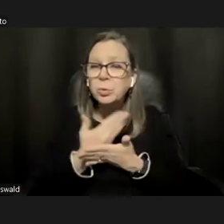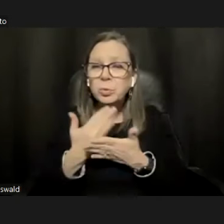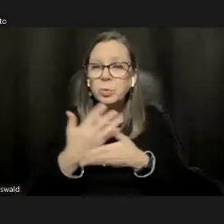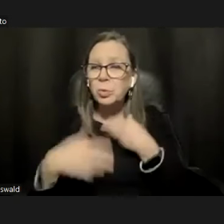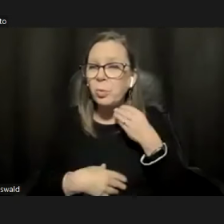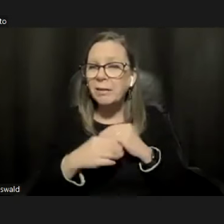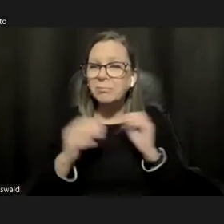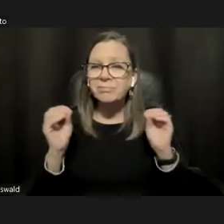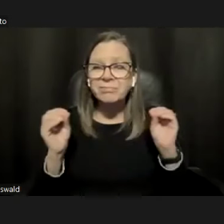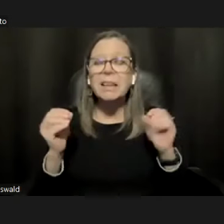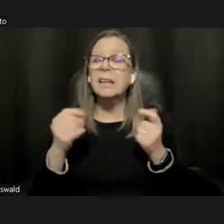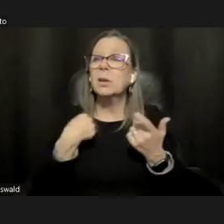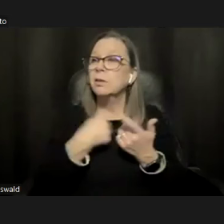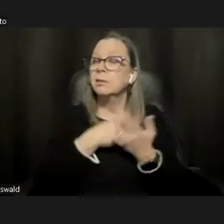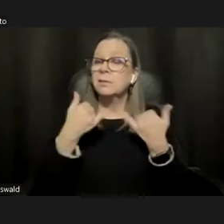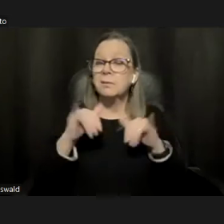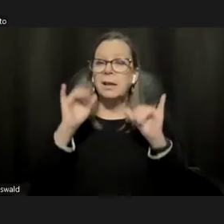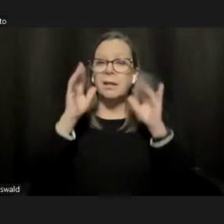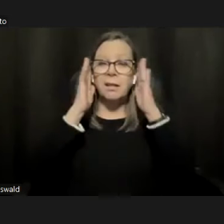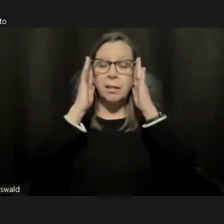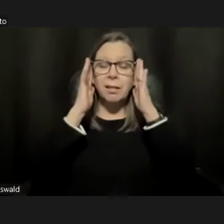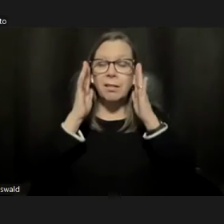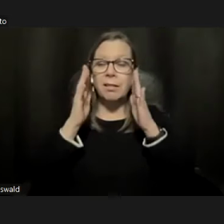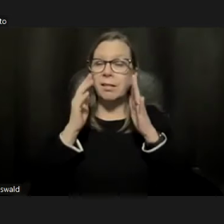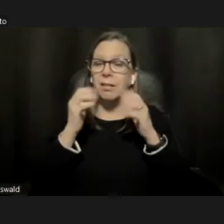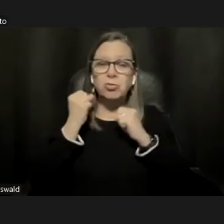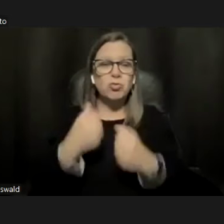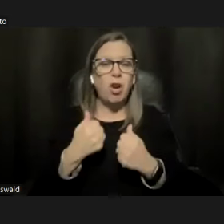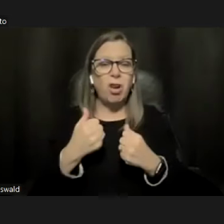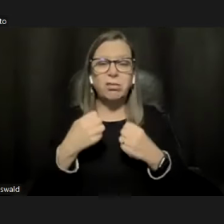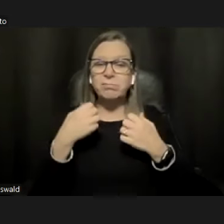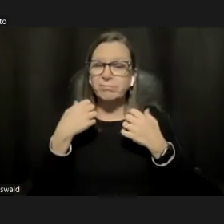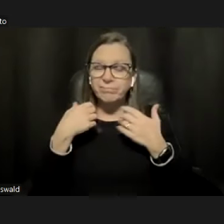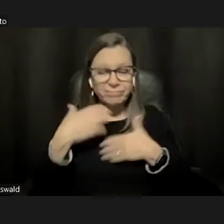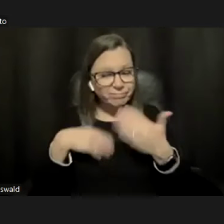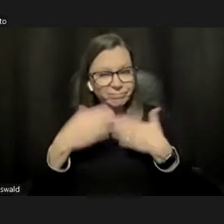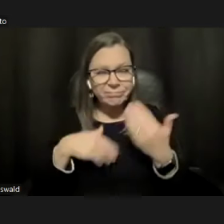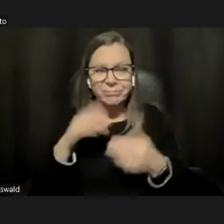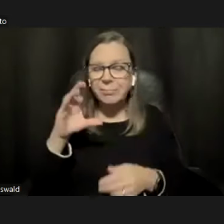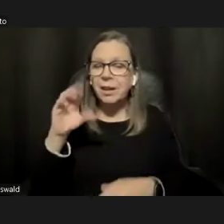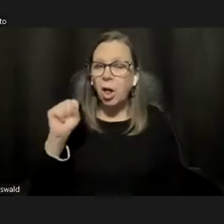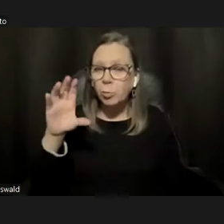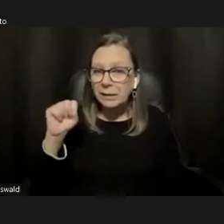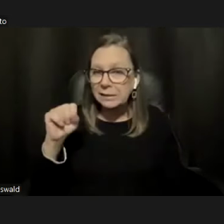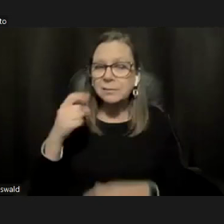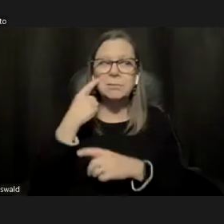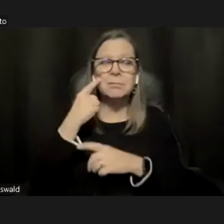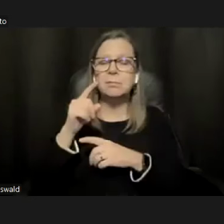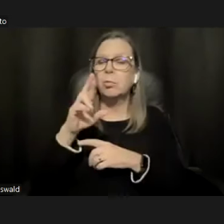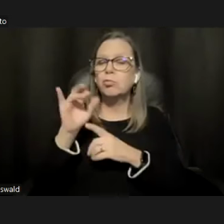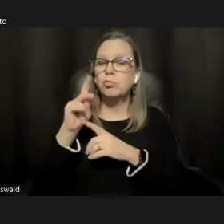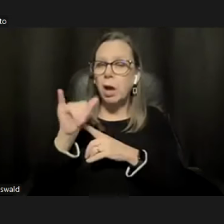We are going strong, done here, in Colorado Springs, for the Rocky Mountain region.